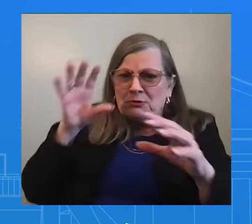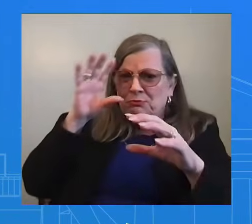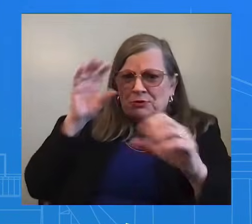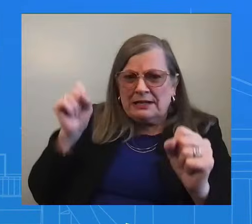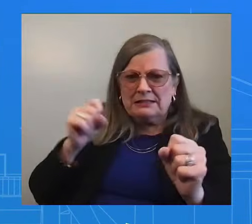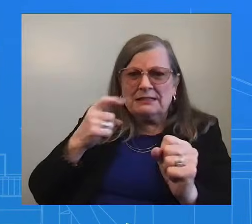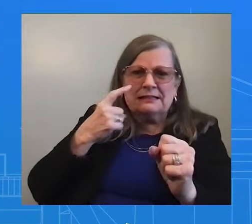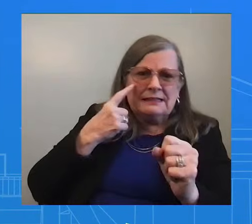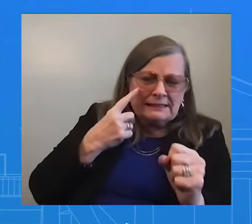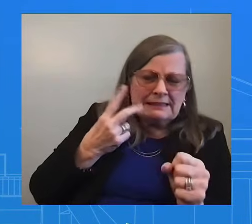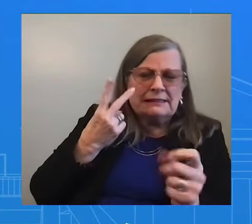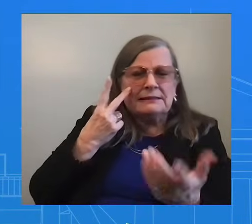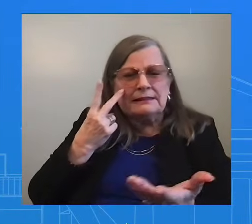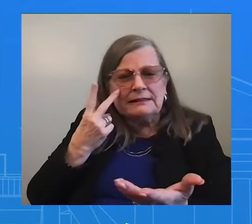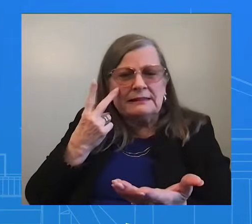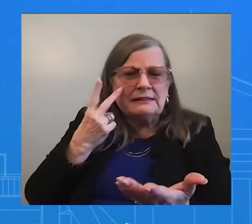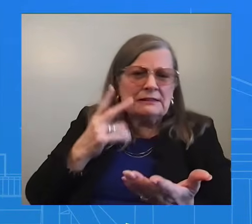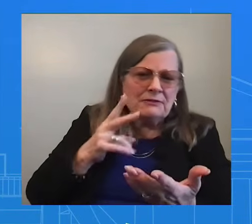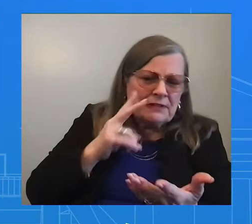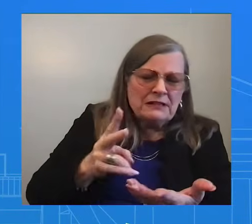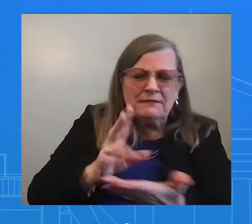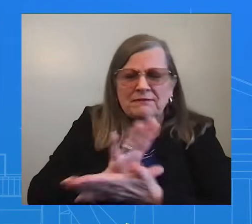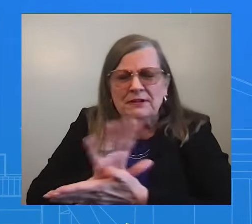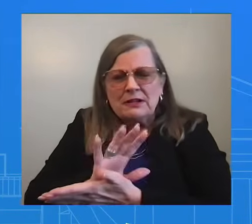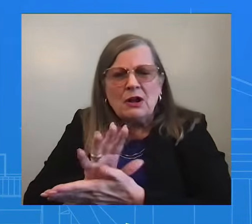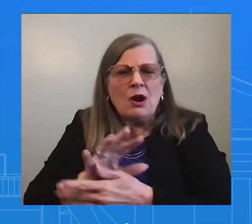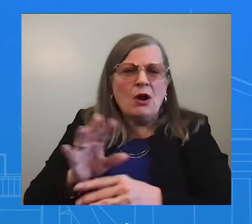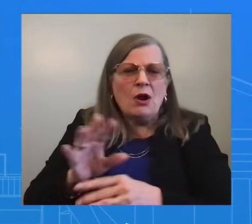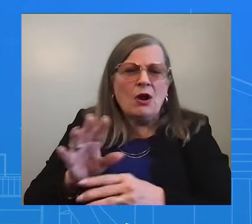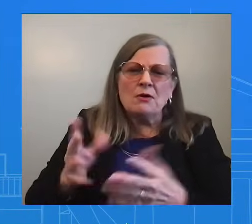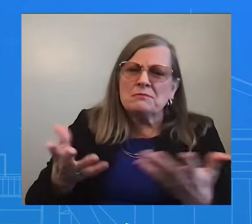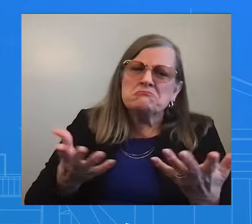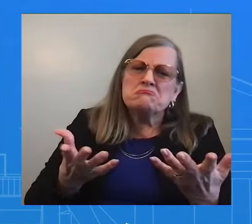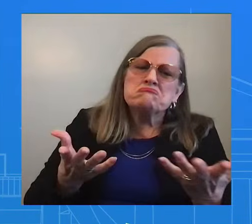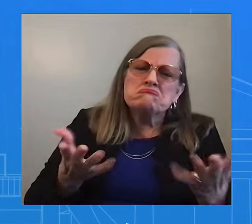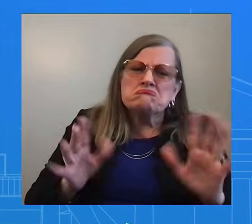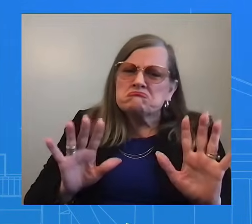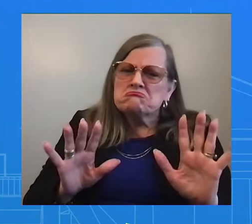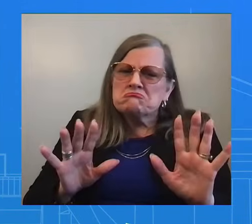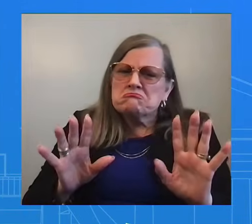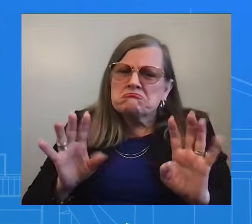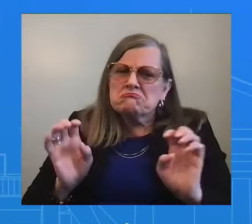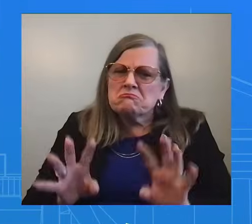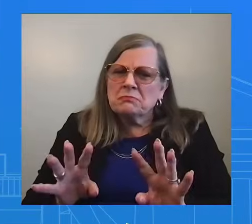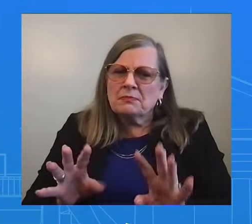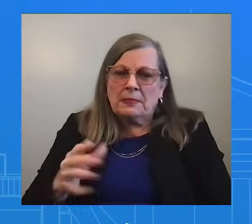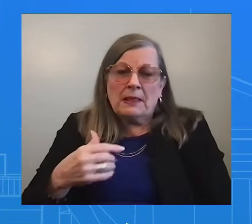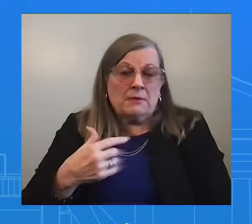but he has been kept apprised and briefed, of course, by -- by the domestic and national security teams on this. But what's in that content,